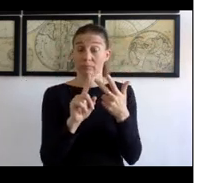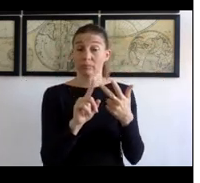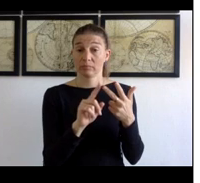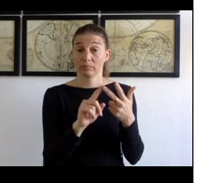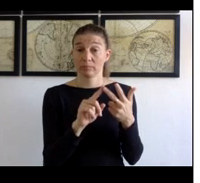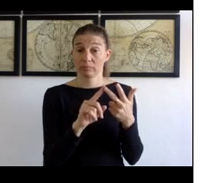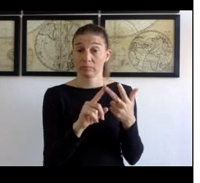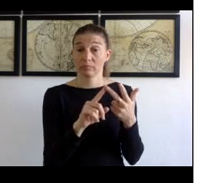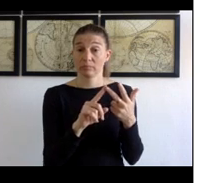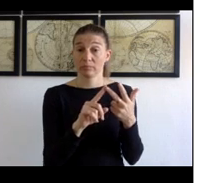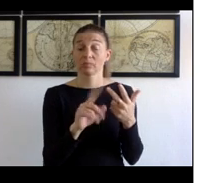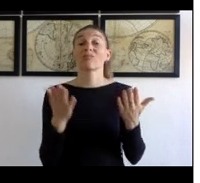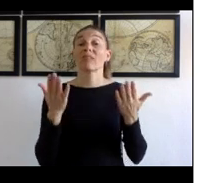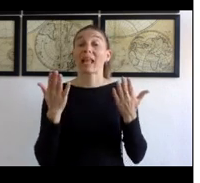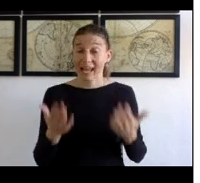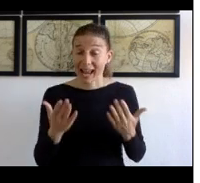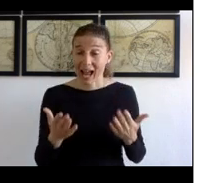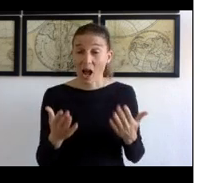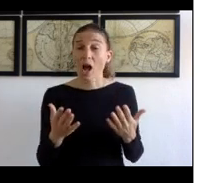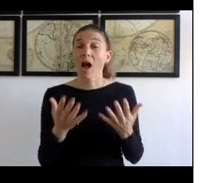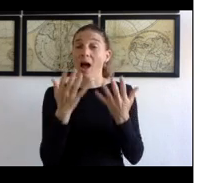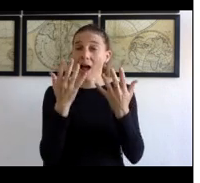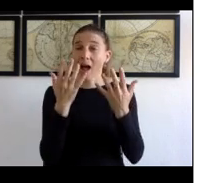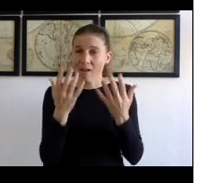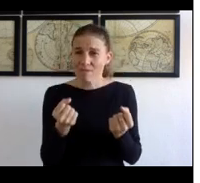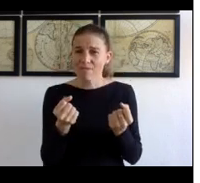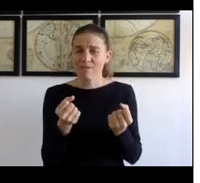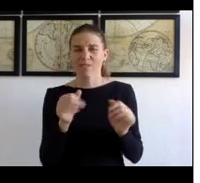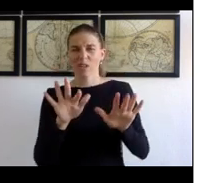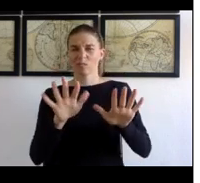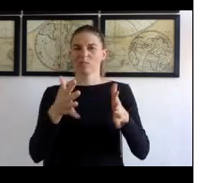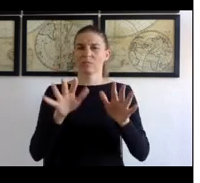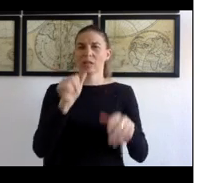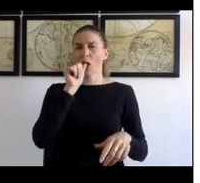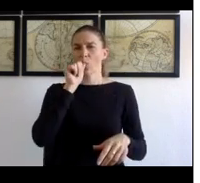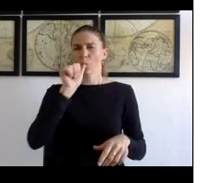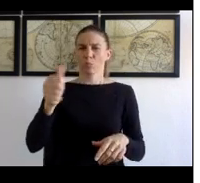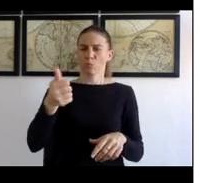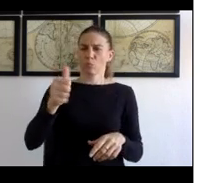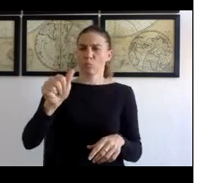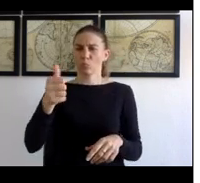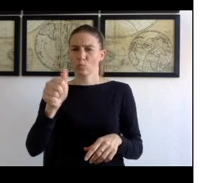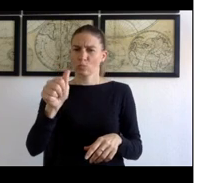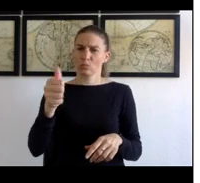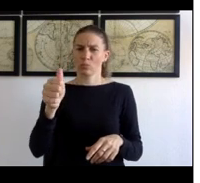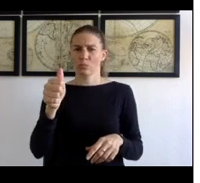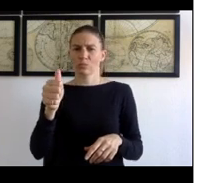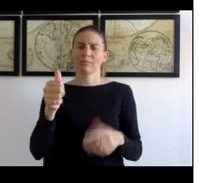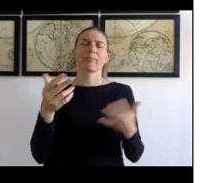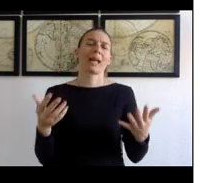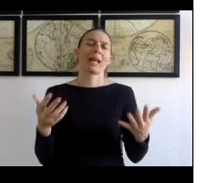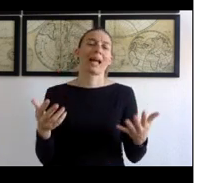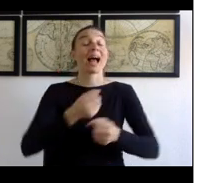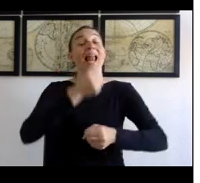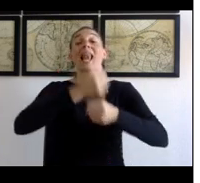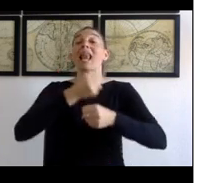As I mentioned we shouldn’t expect the labour force survey would allow us